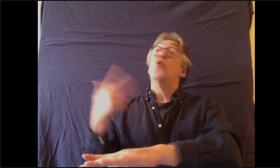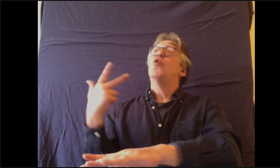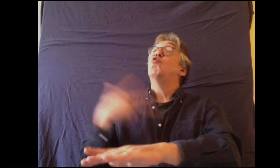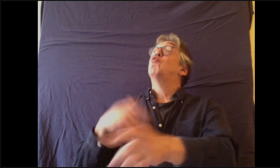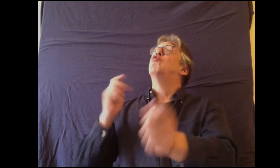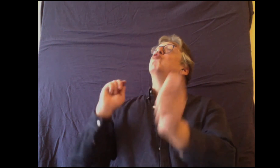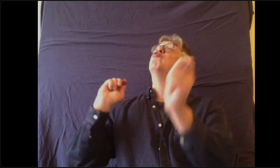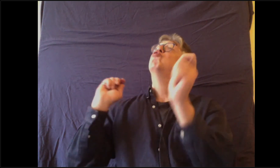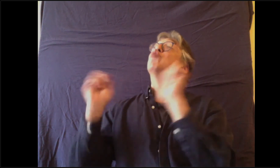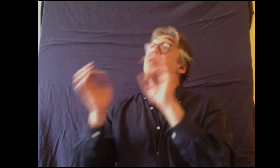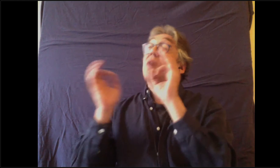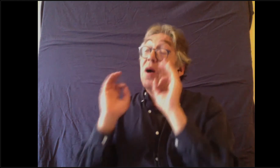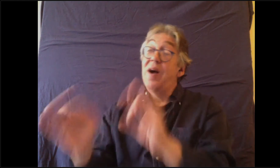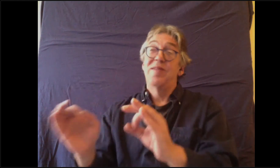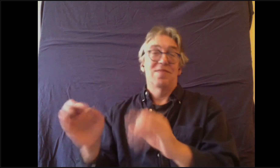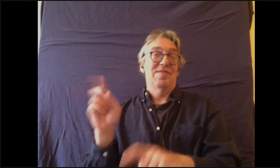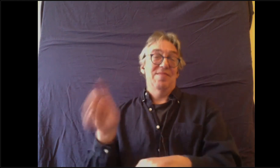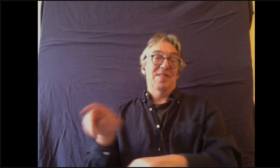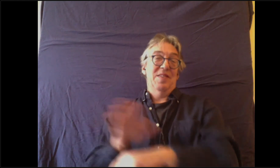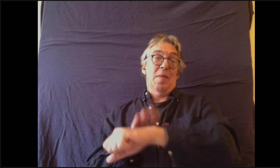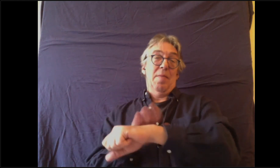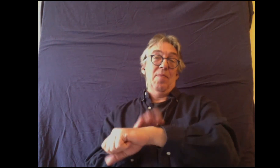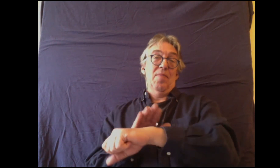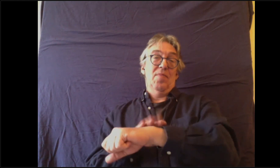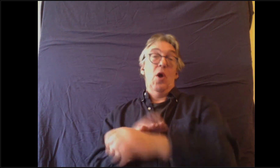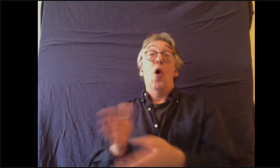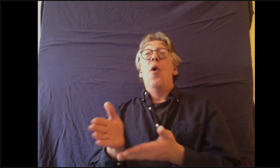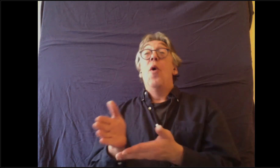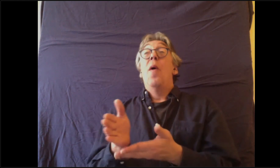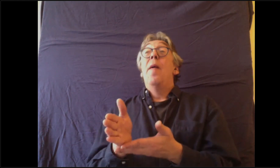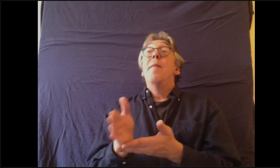And money is part of the solution. Not the only solution.